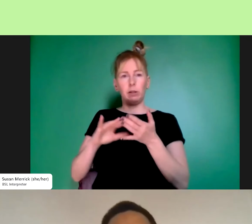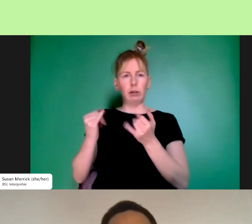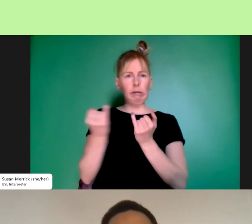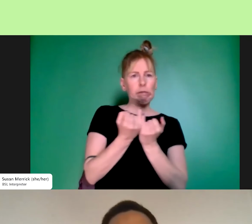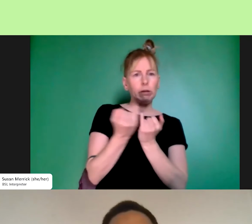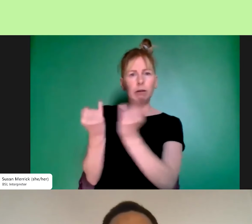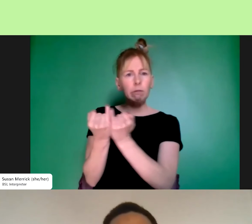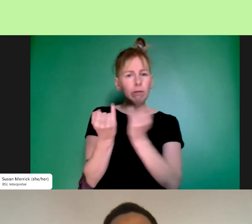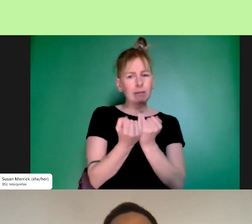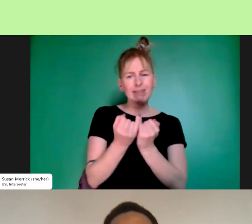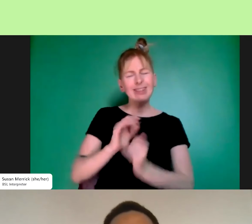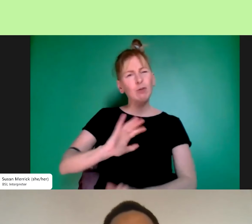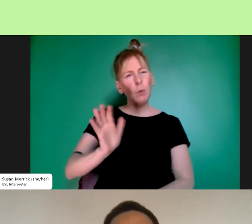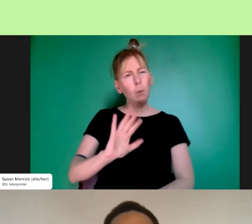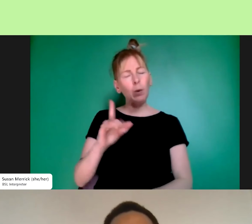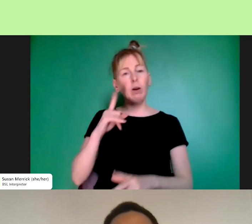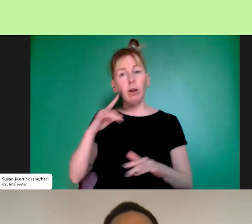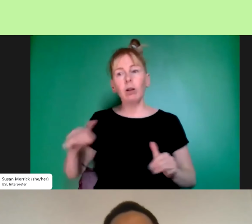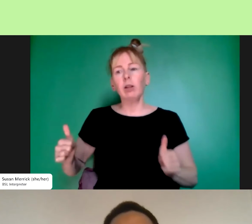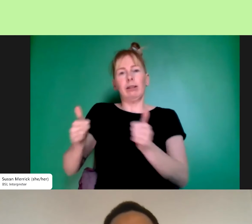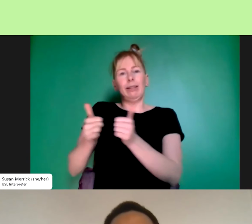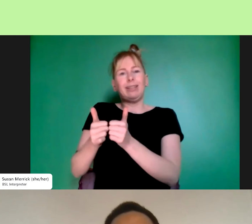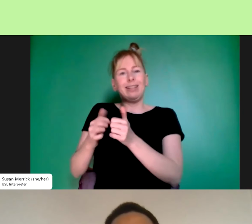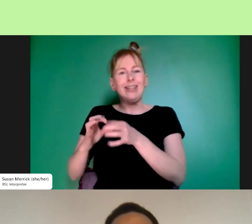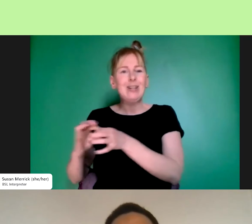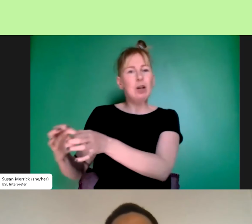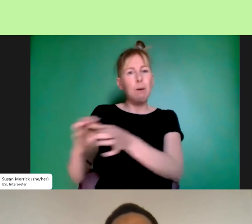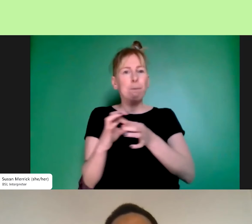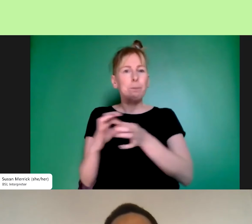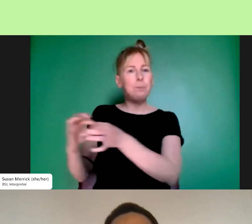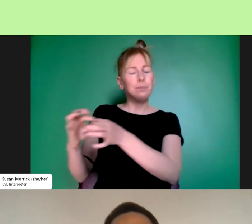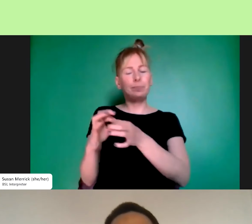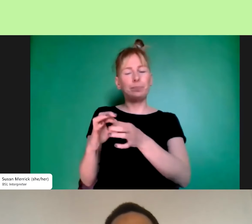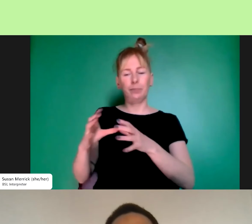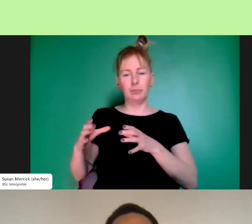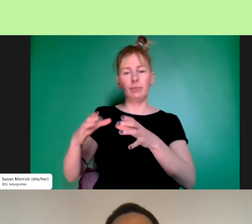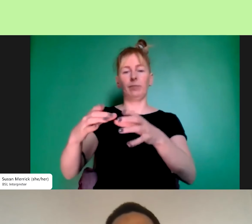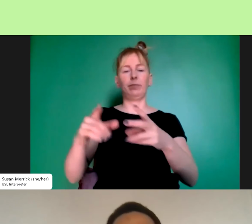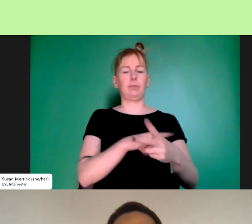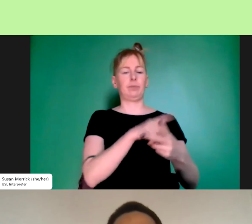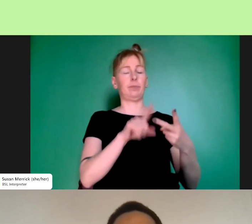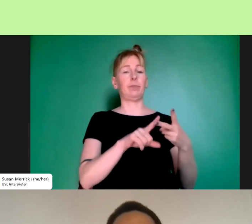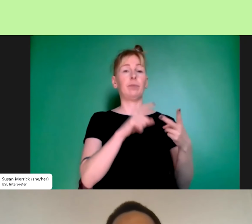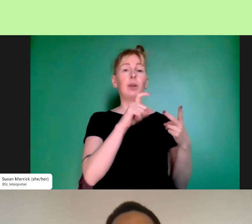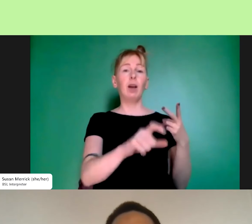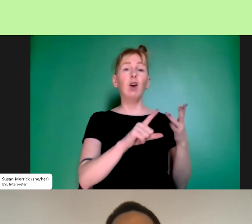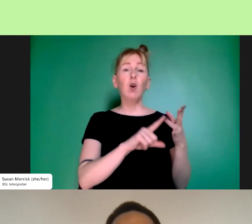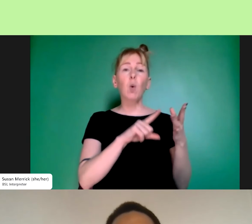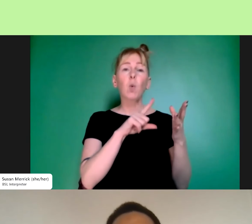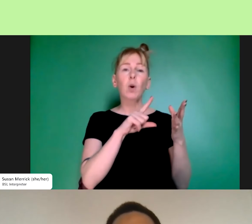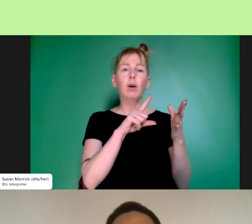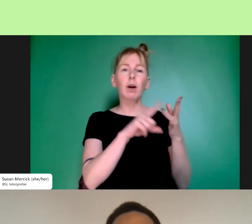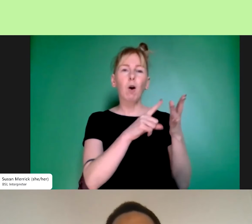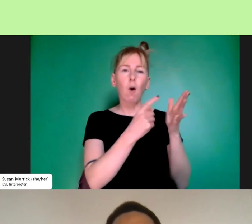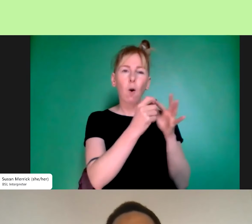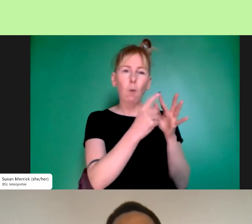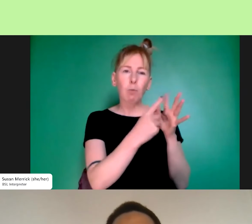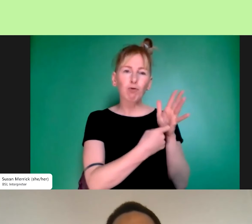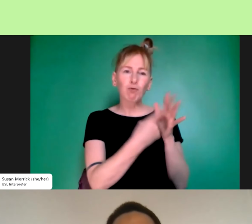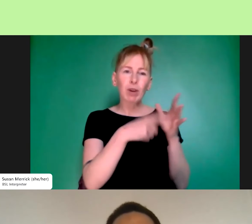conflict. Cooperations co-ops that sometimes are made by and I'm talking into sort of